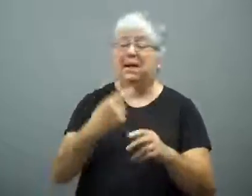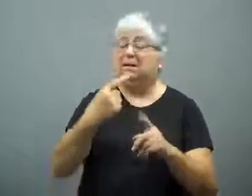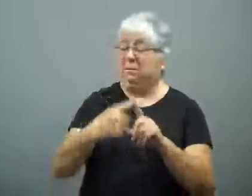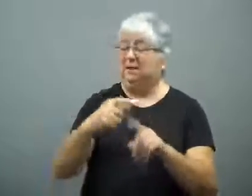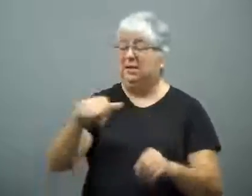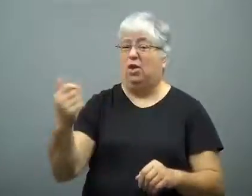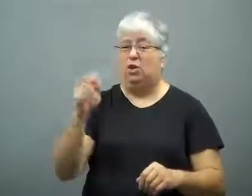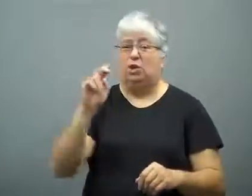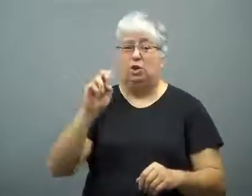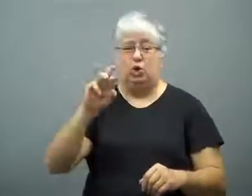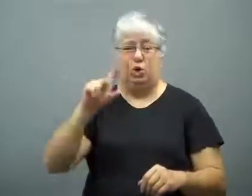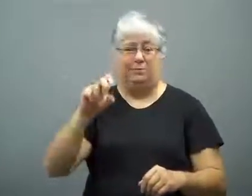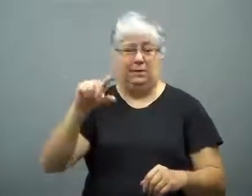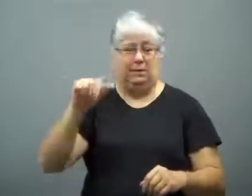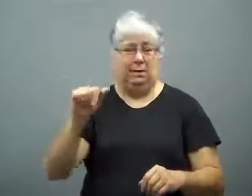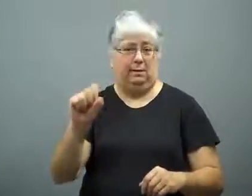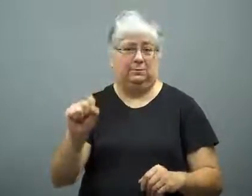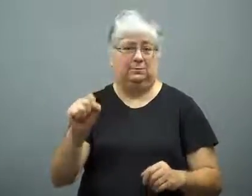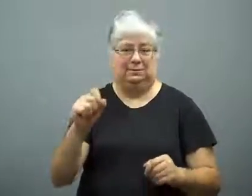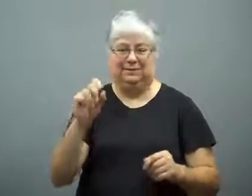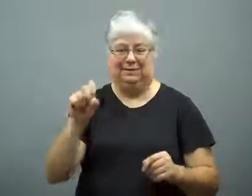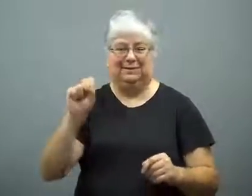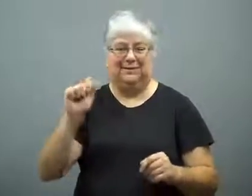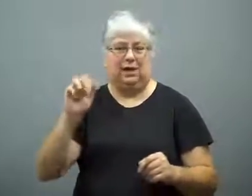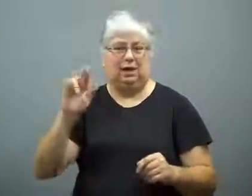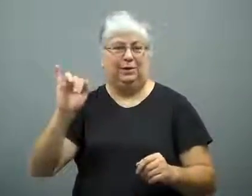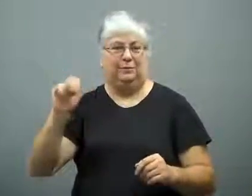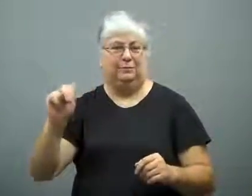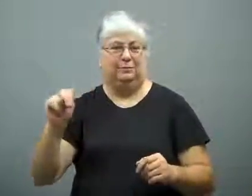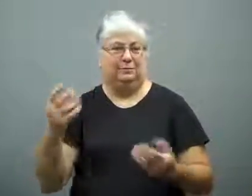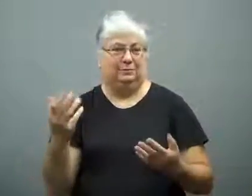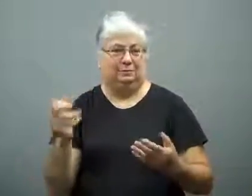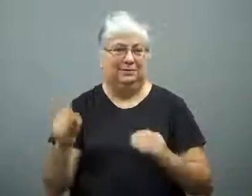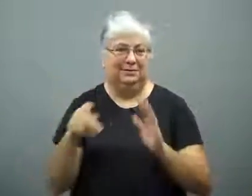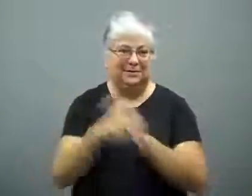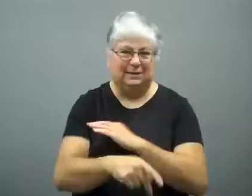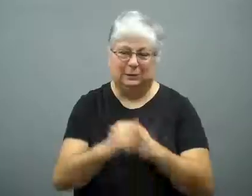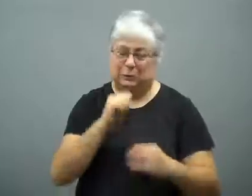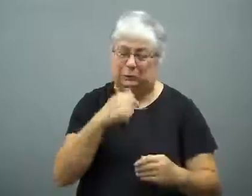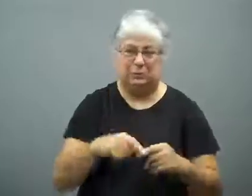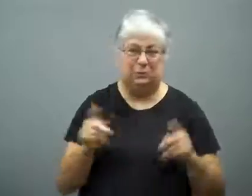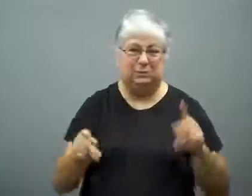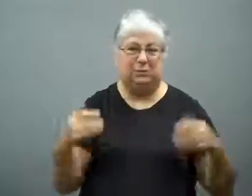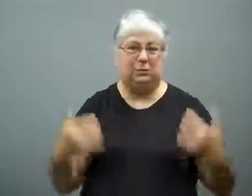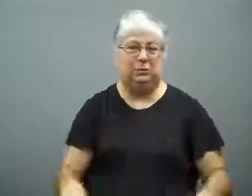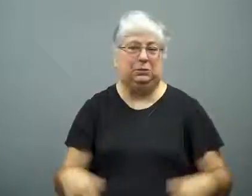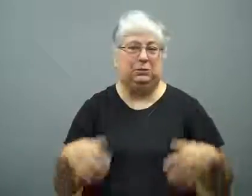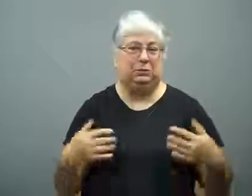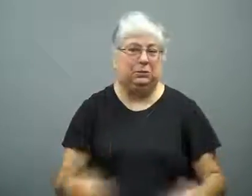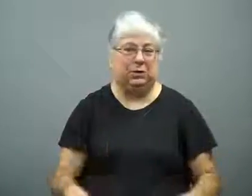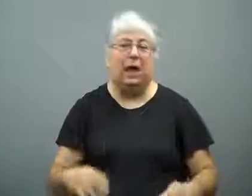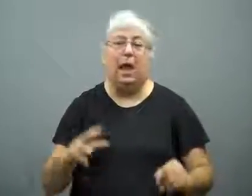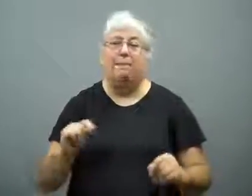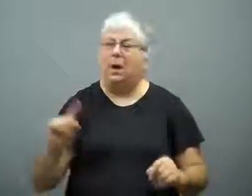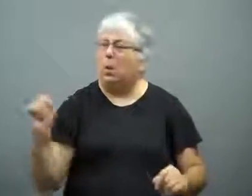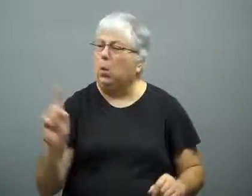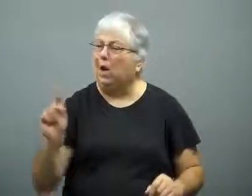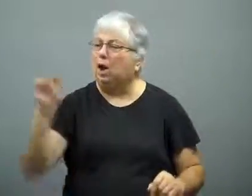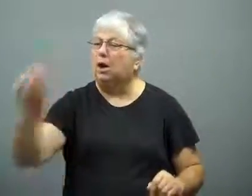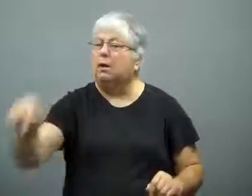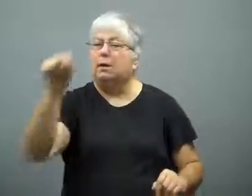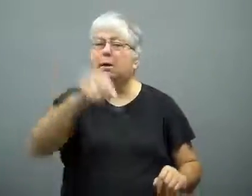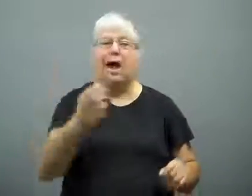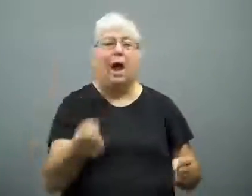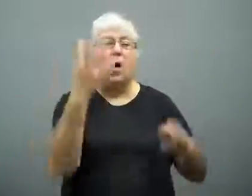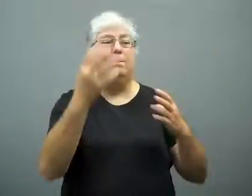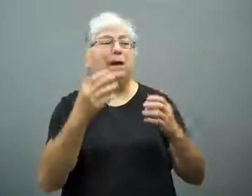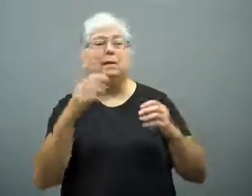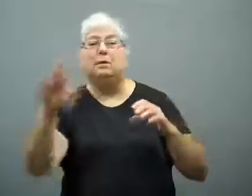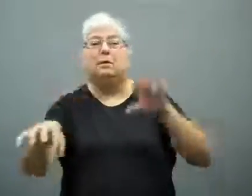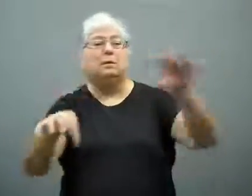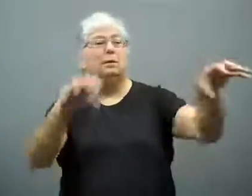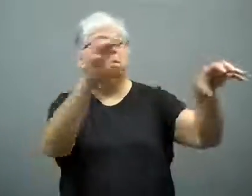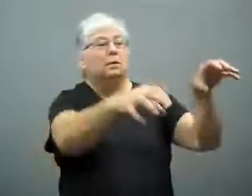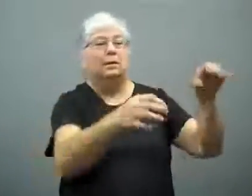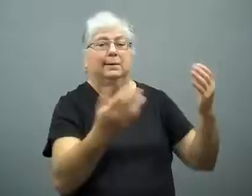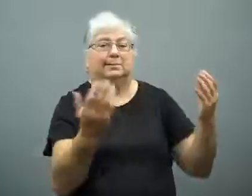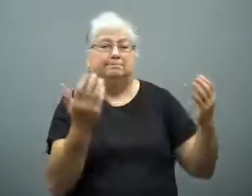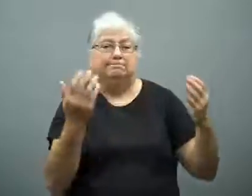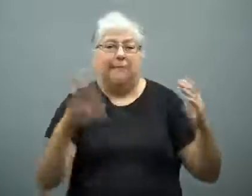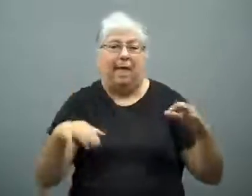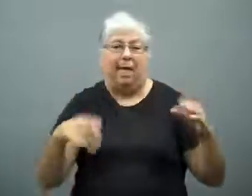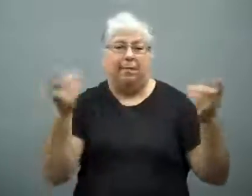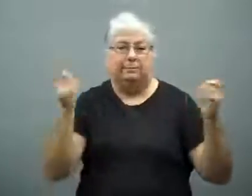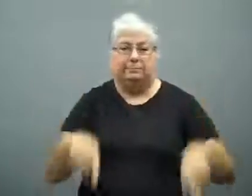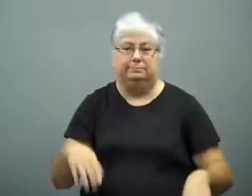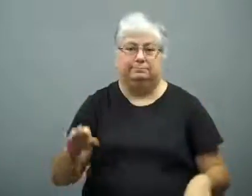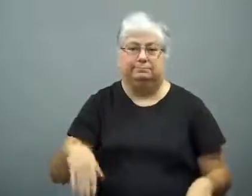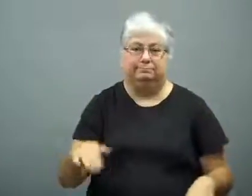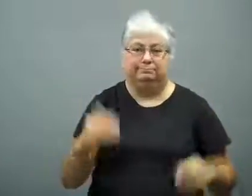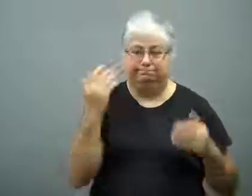Others are nerve gases like Sarin. These can kill and maim people.